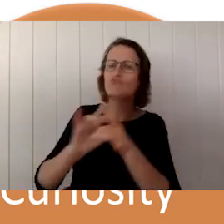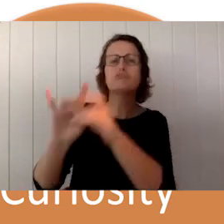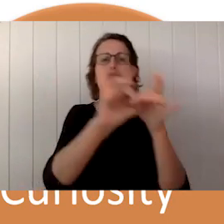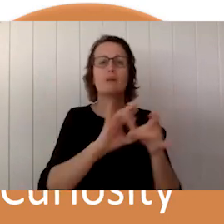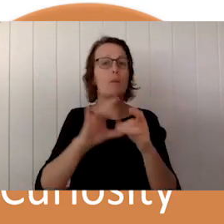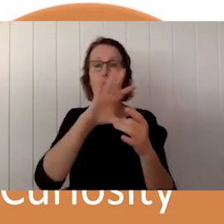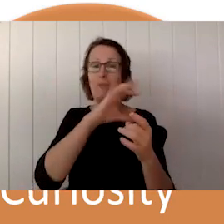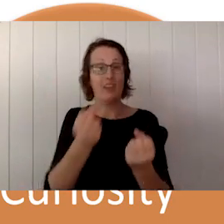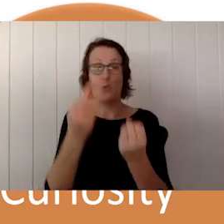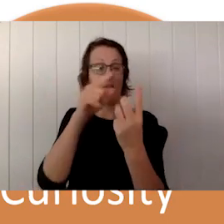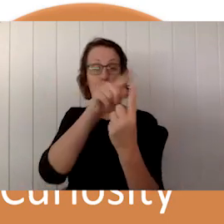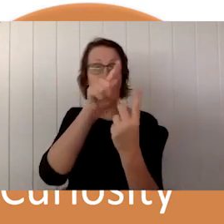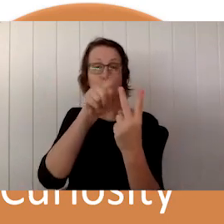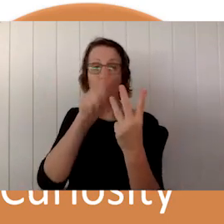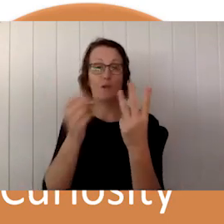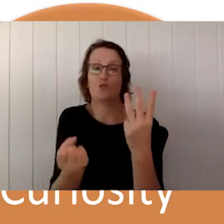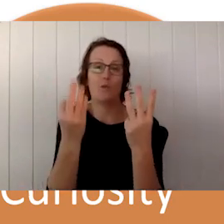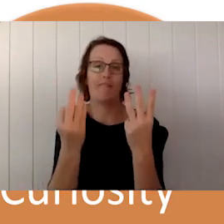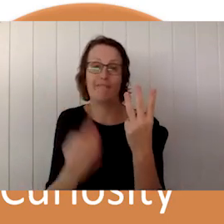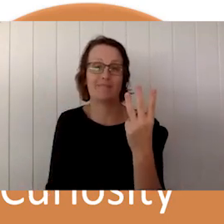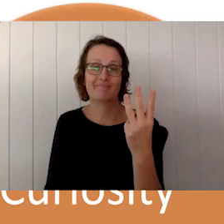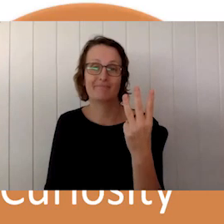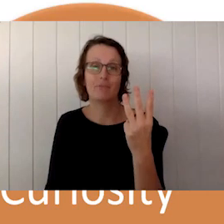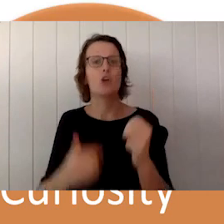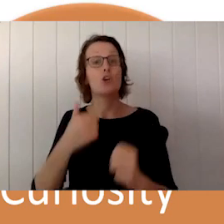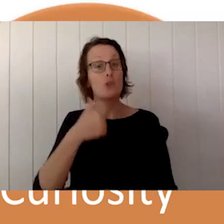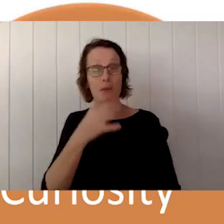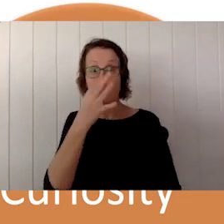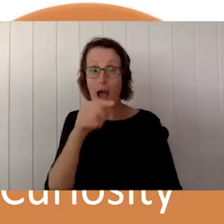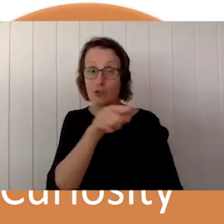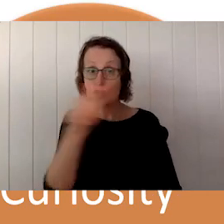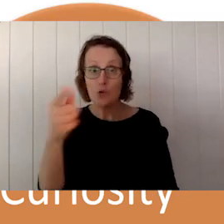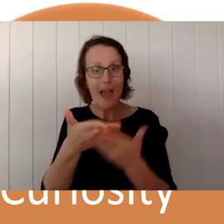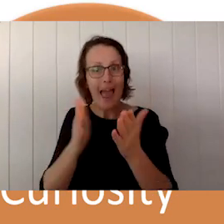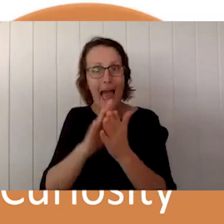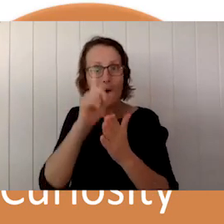elements. So as a leader, my challenge to you here is - how are you building the trust within your team? How are you having the